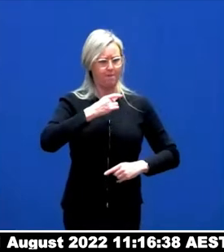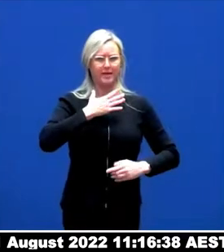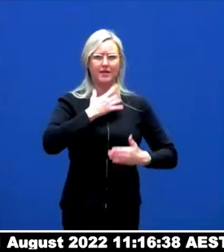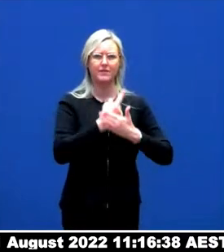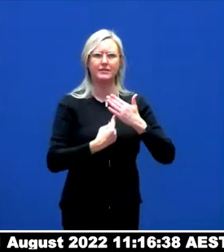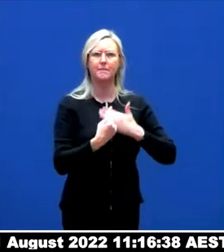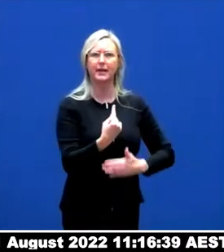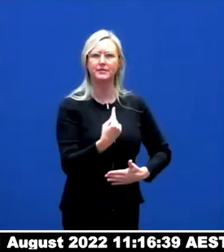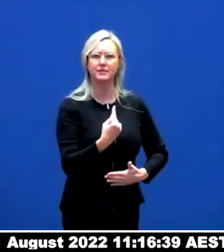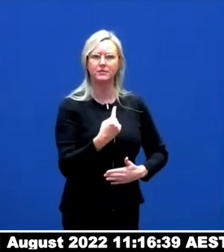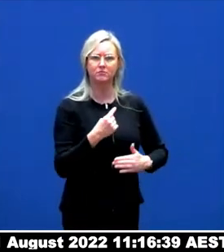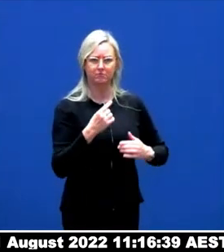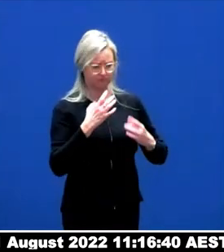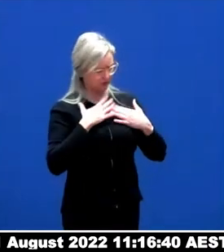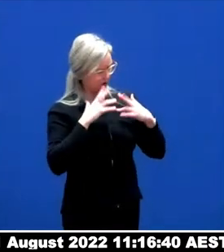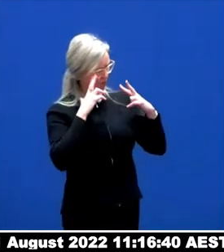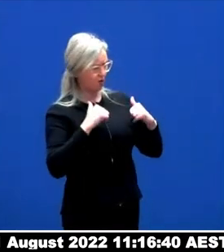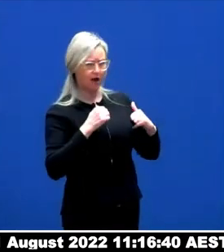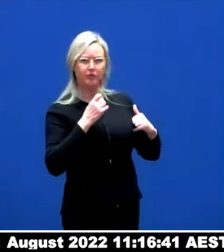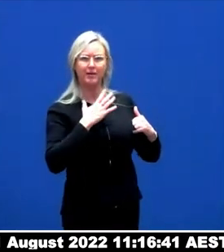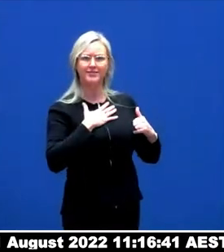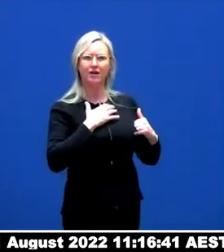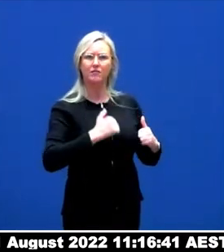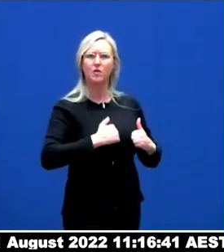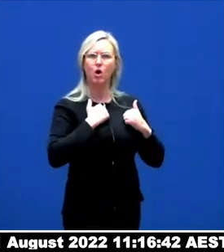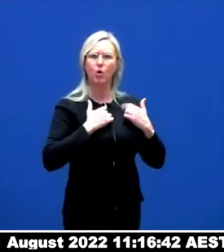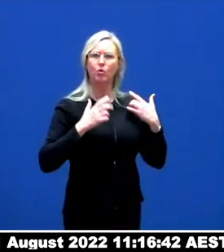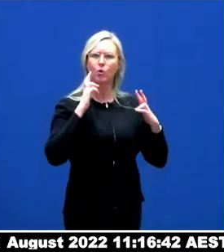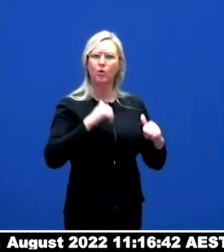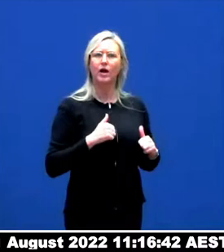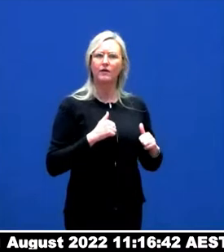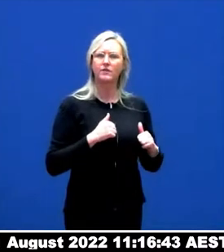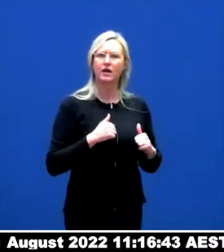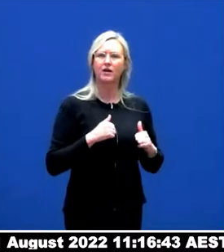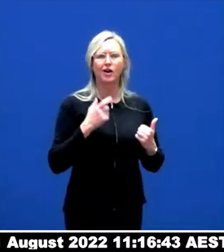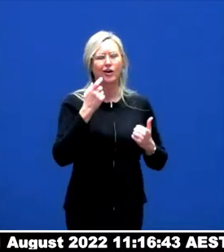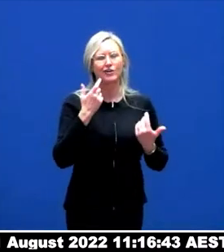look after yourself independently, not - try not to live with friends too much but they